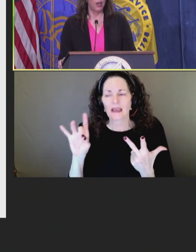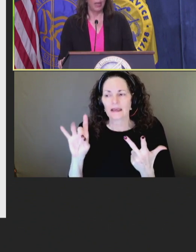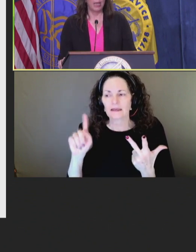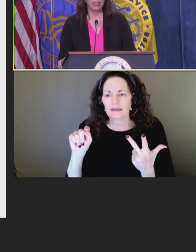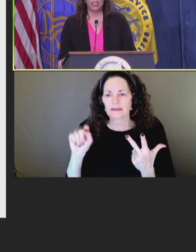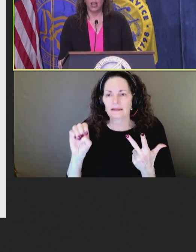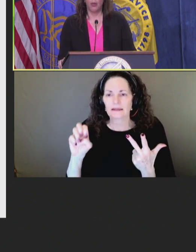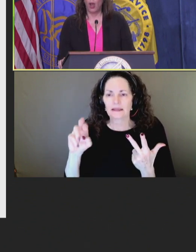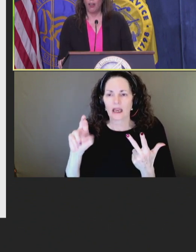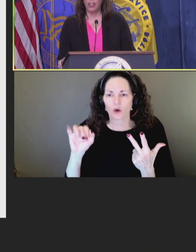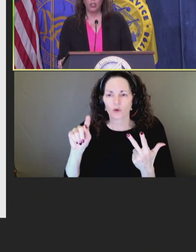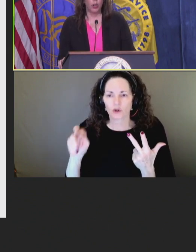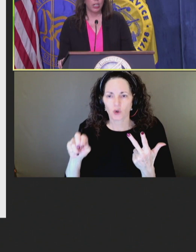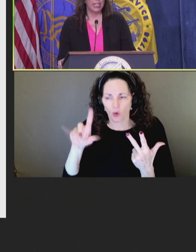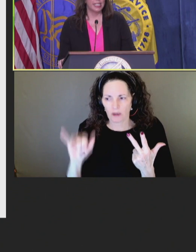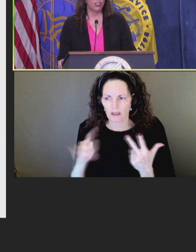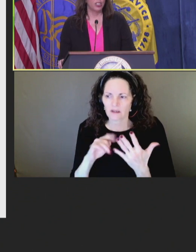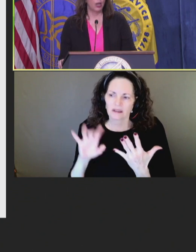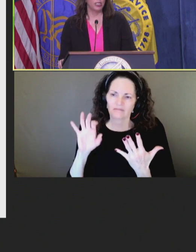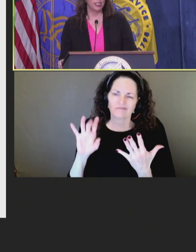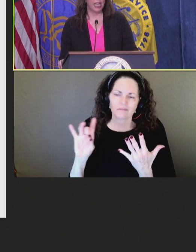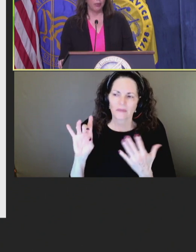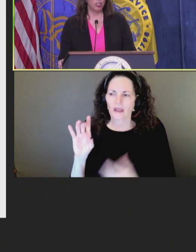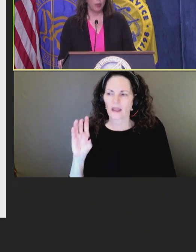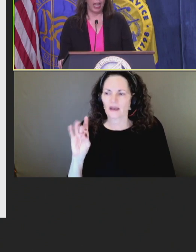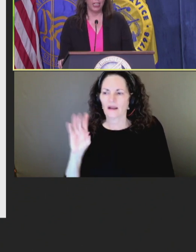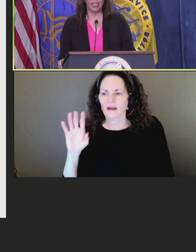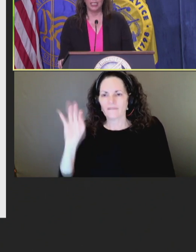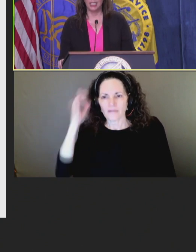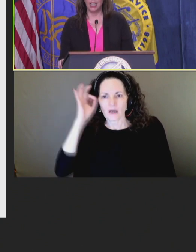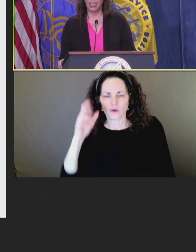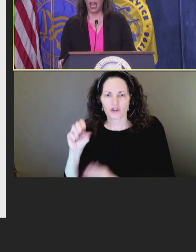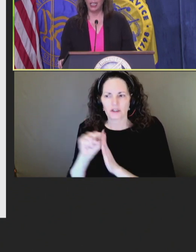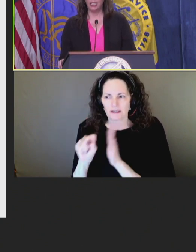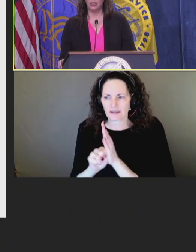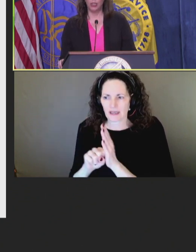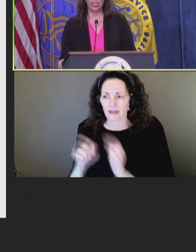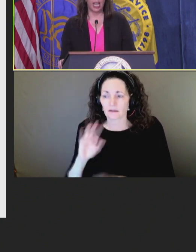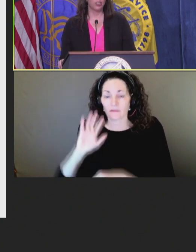AIM is a nonprofit organization that was established back in 1999 and is actually